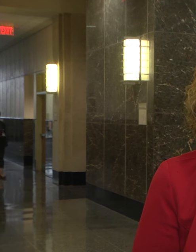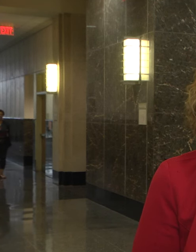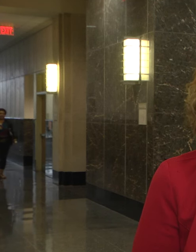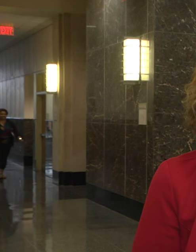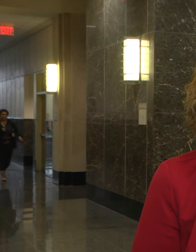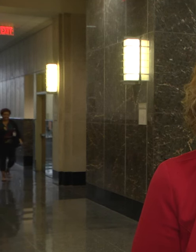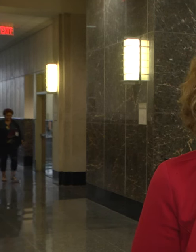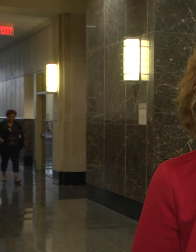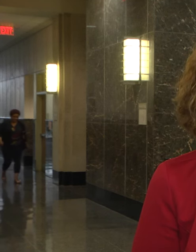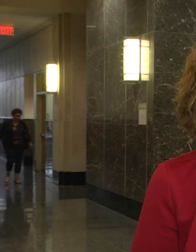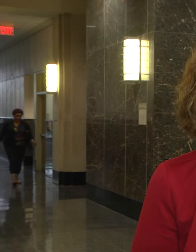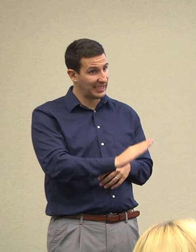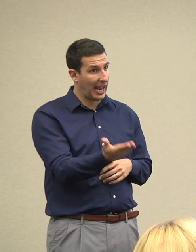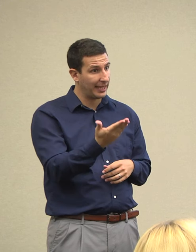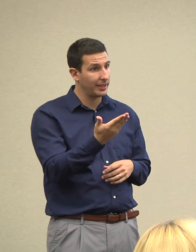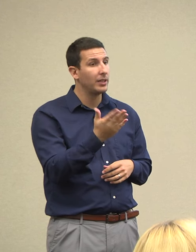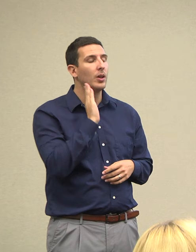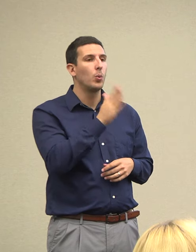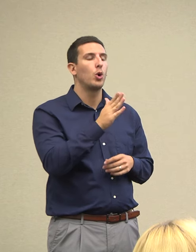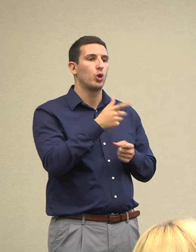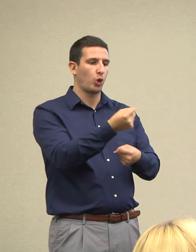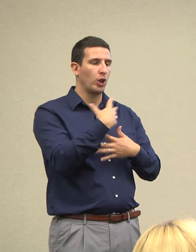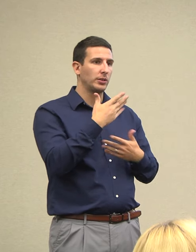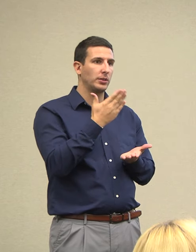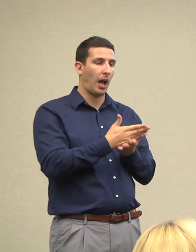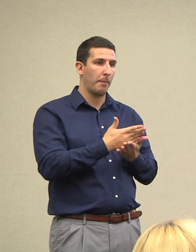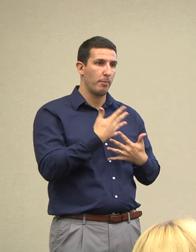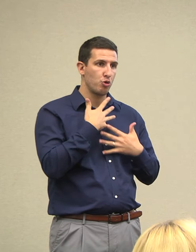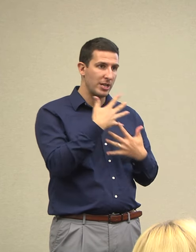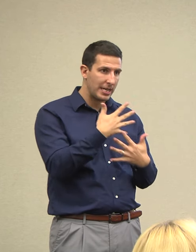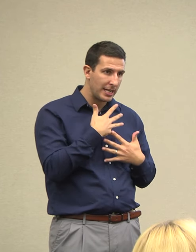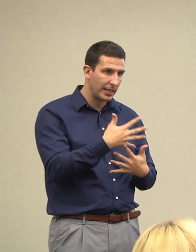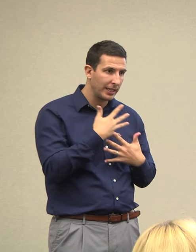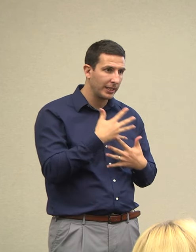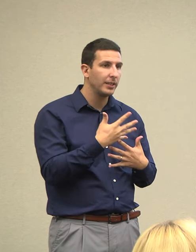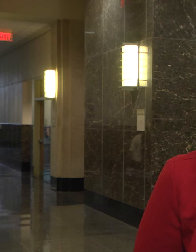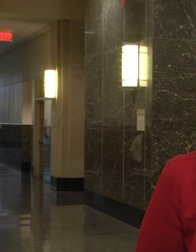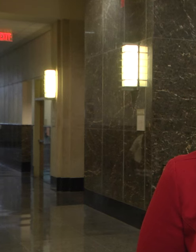services for you! For more information about services available with the Office